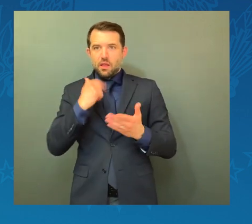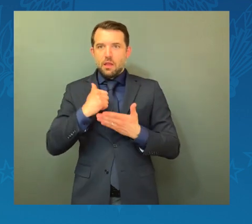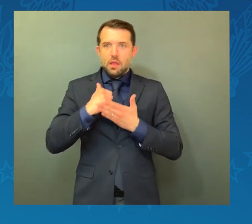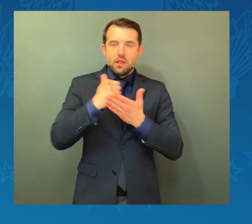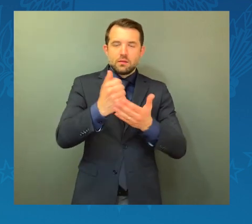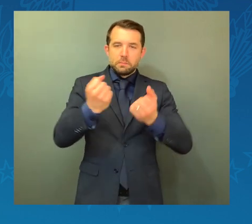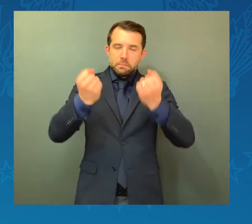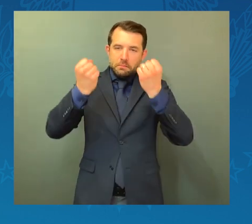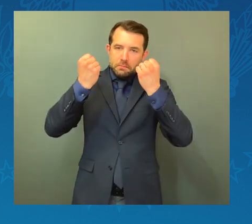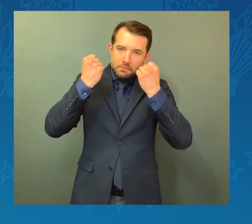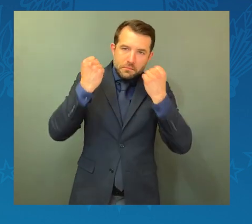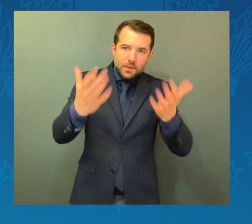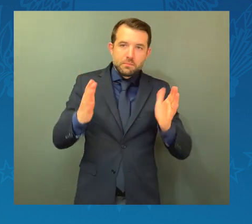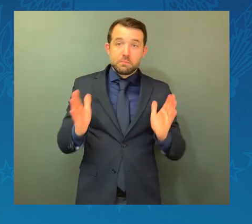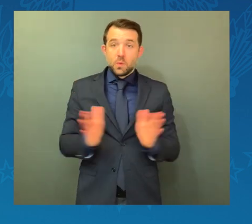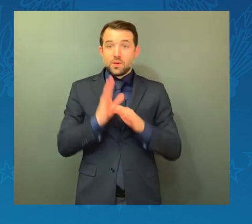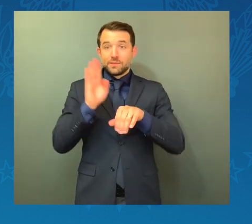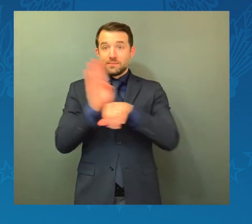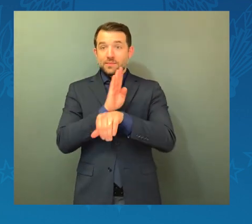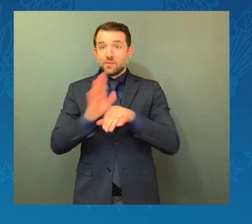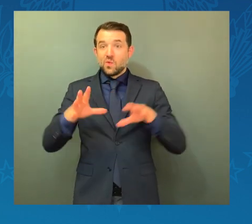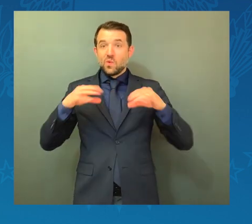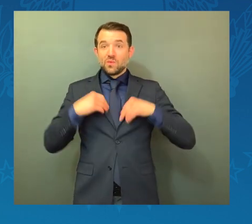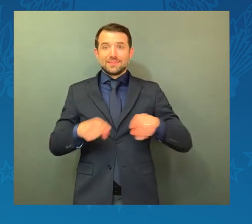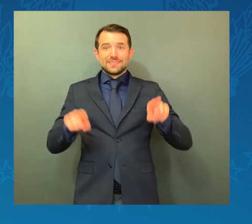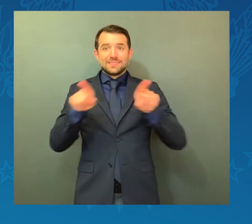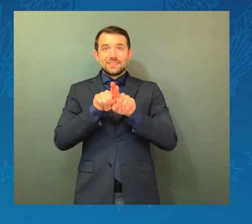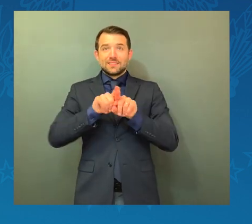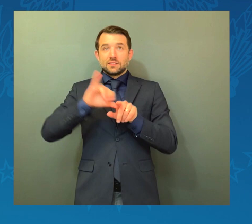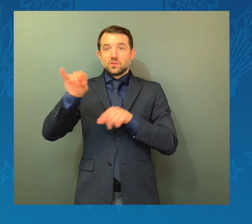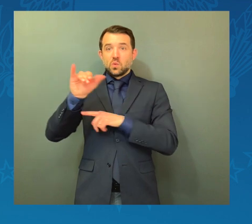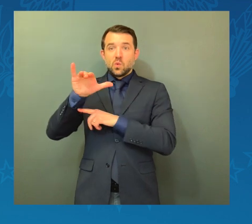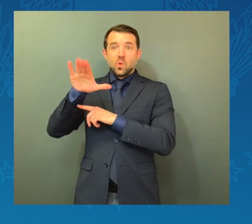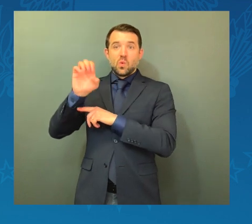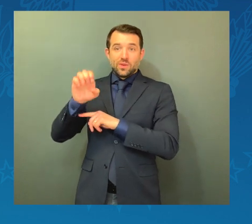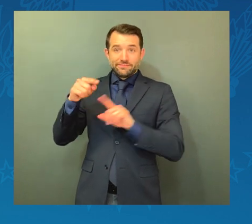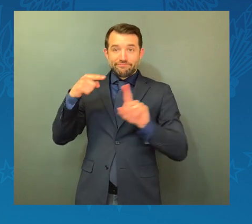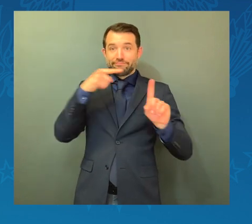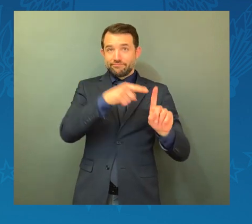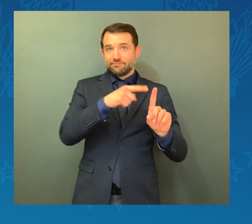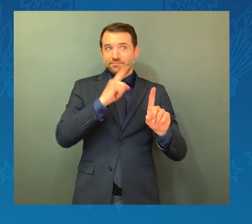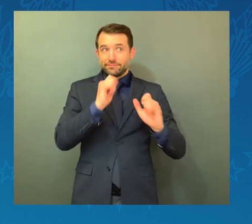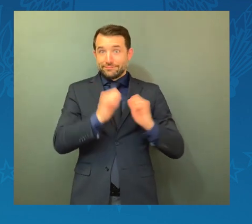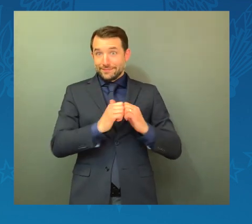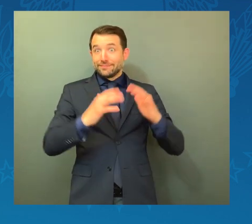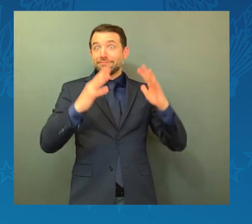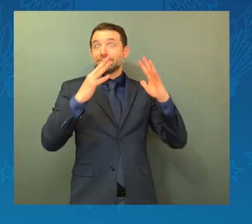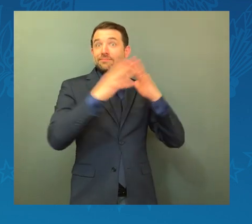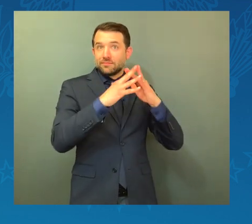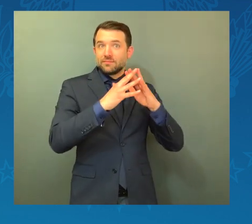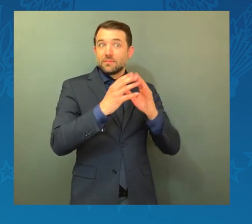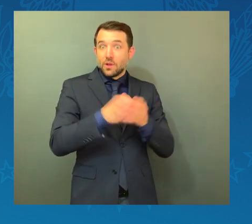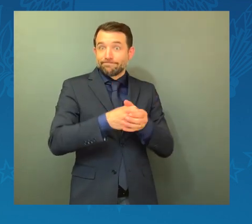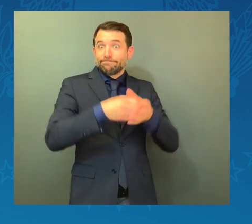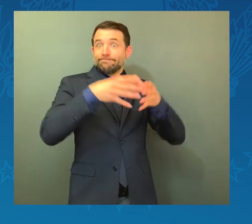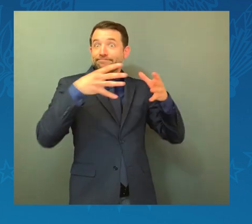like Joyce, start, grow, and protect their small business. And they deserve more support.